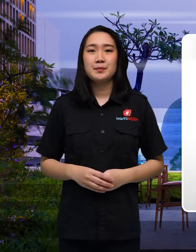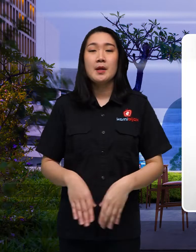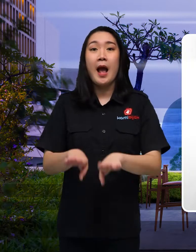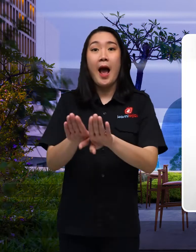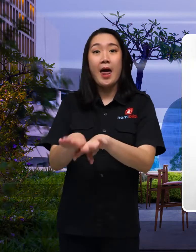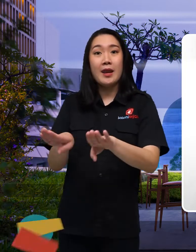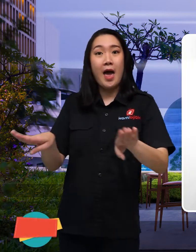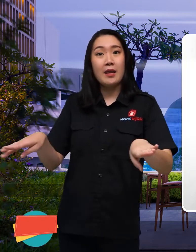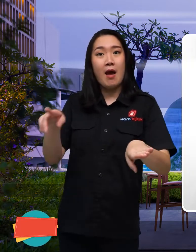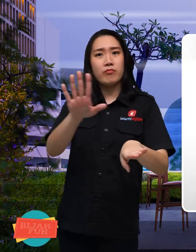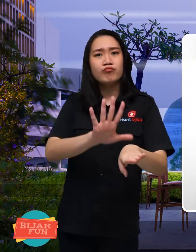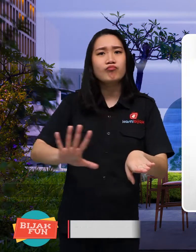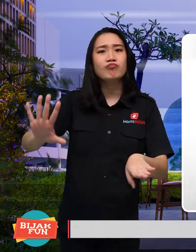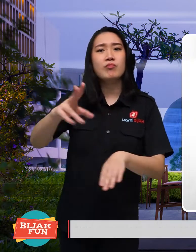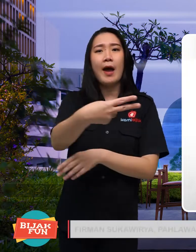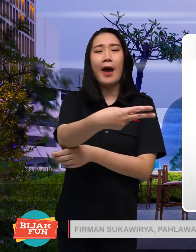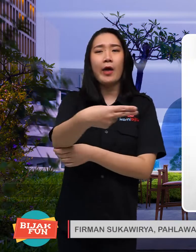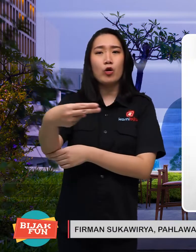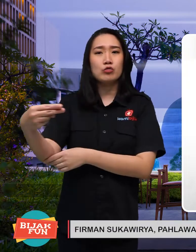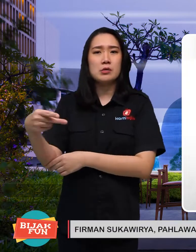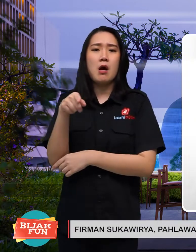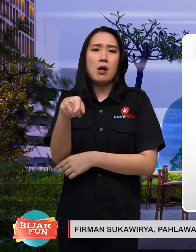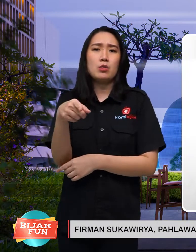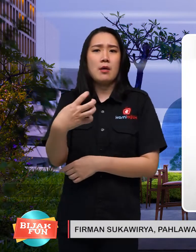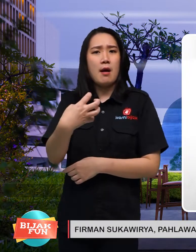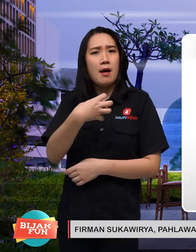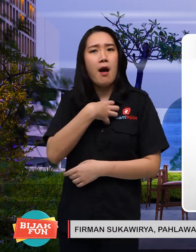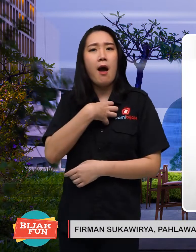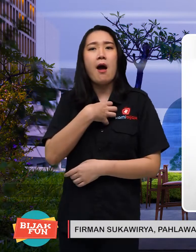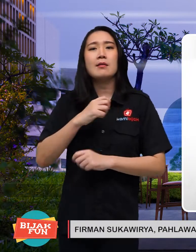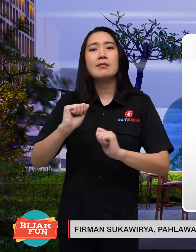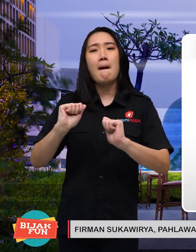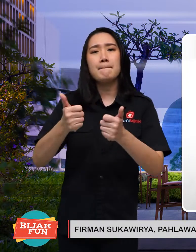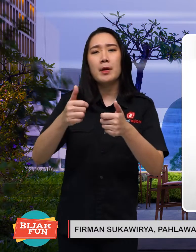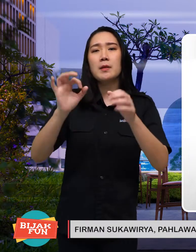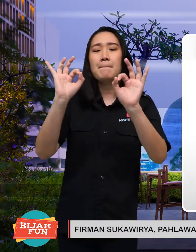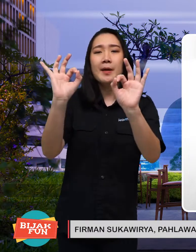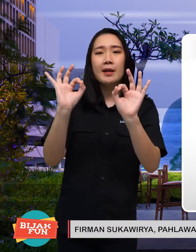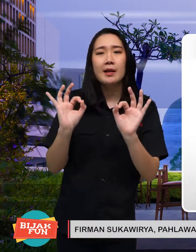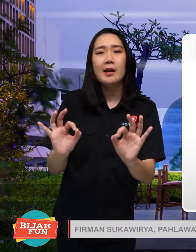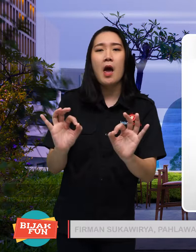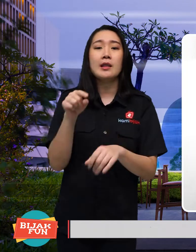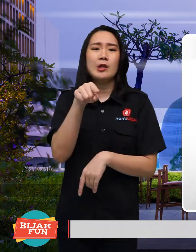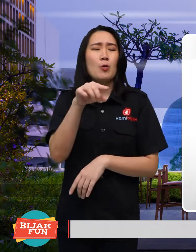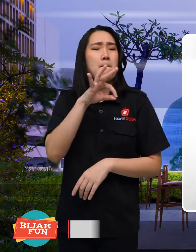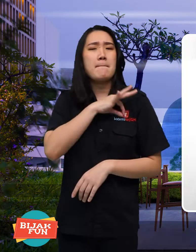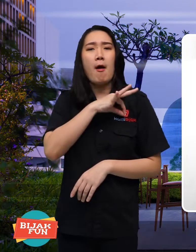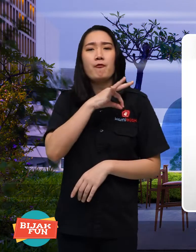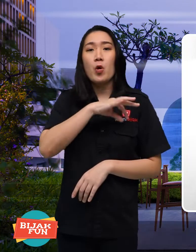Children in Indonesia have the right get a useful education